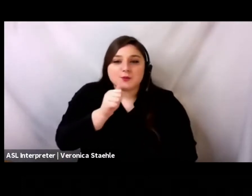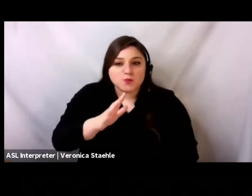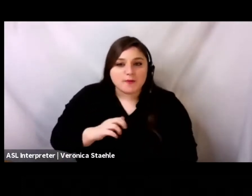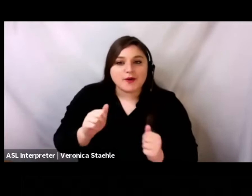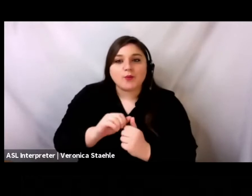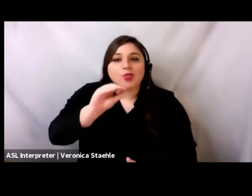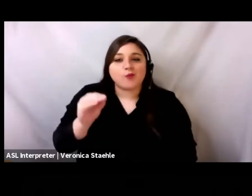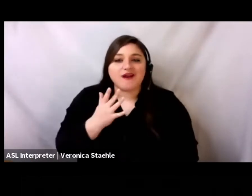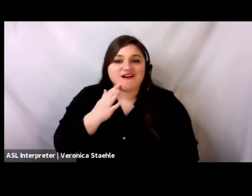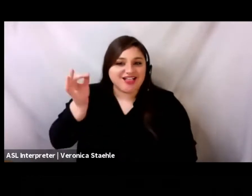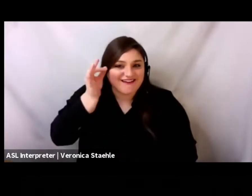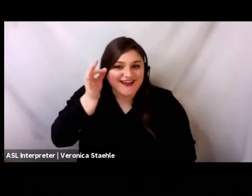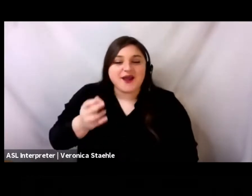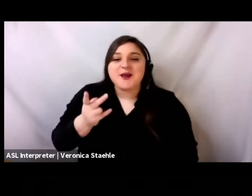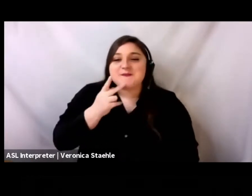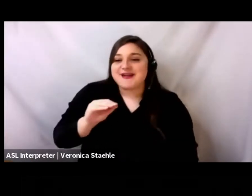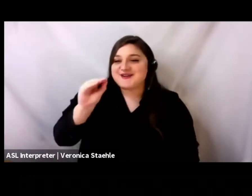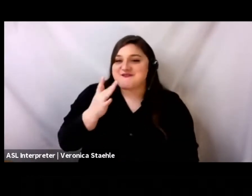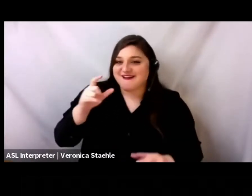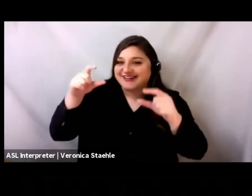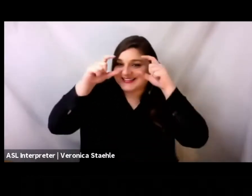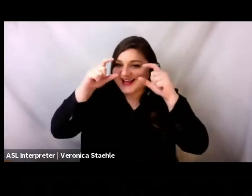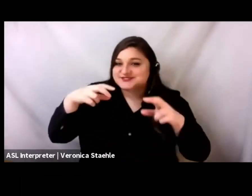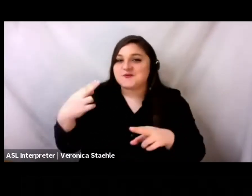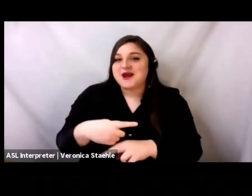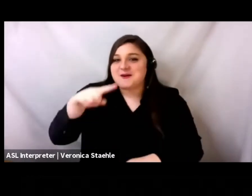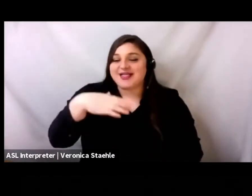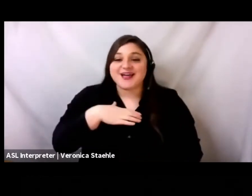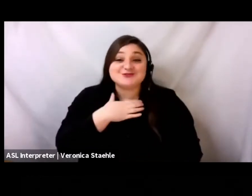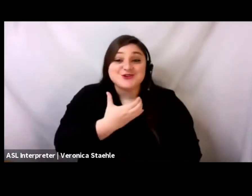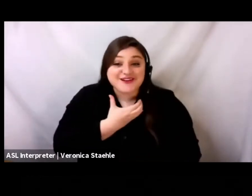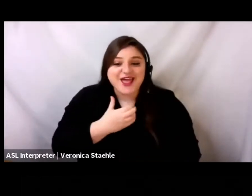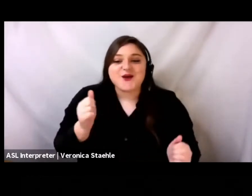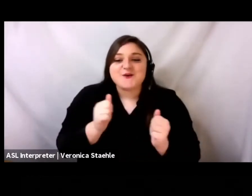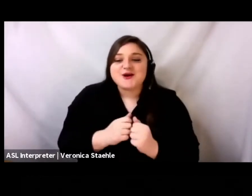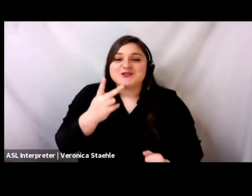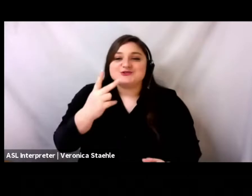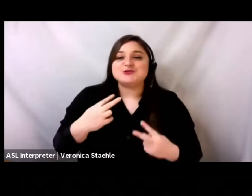pink and gray class glasses wearing a black turtleneck with two strands of red beads